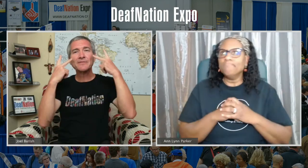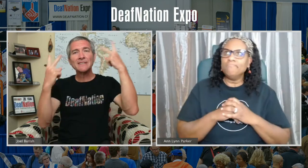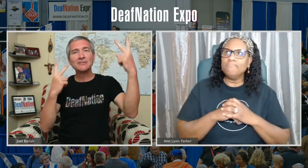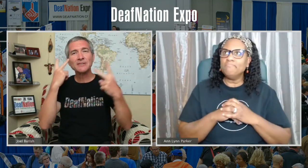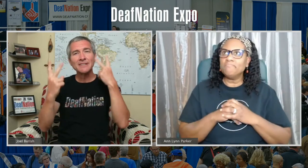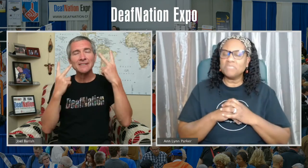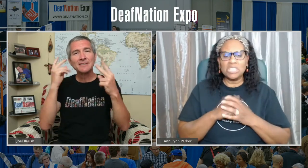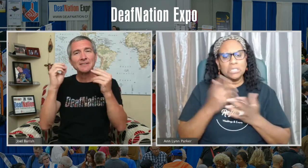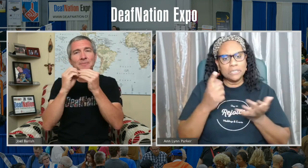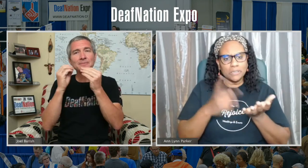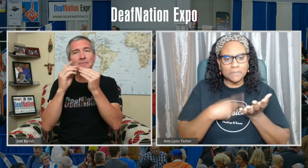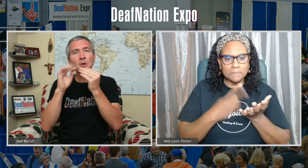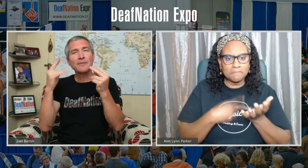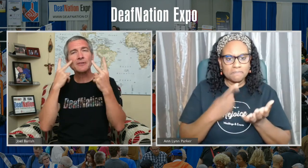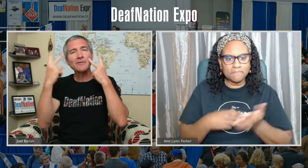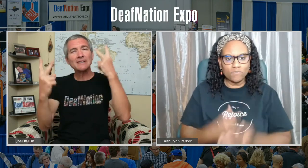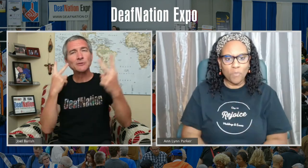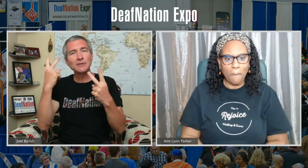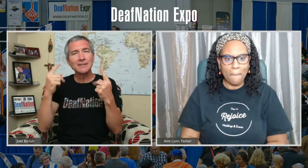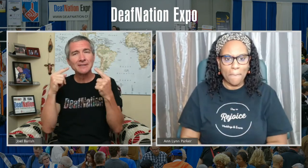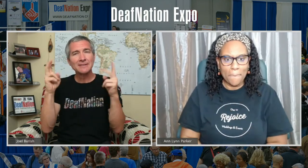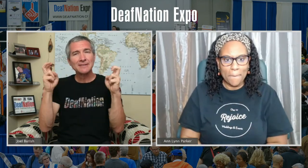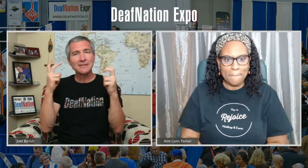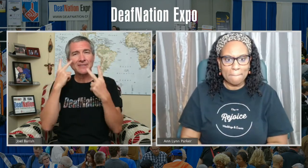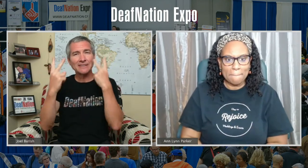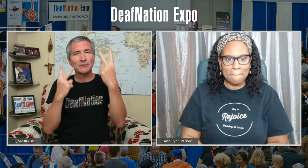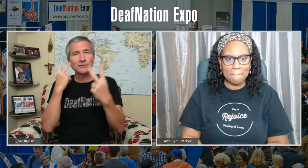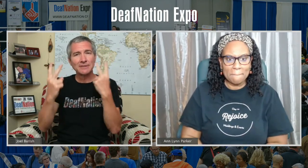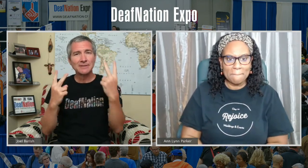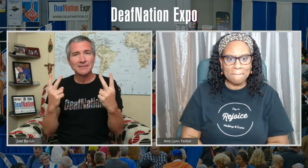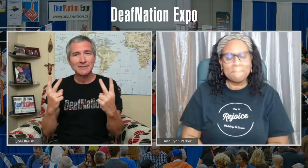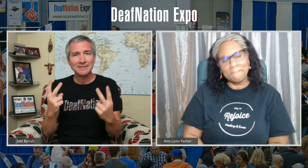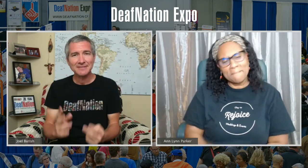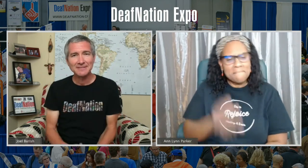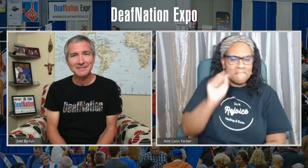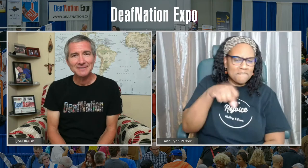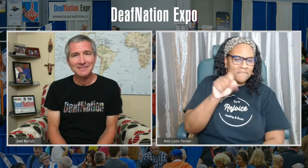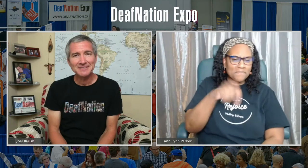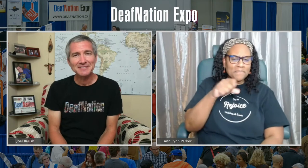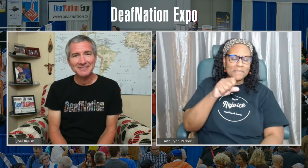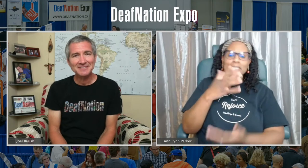Are deaf people more visual?